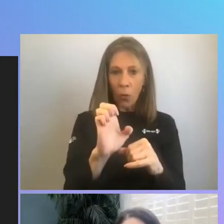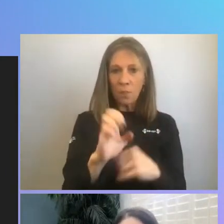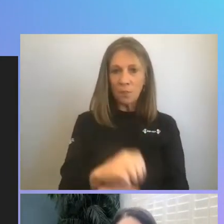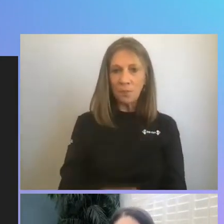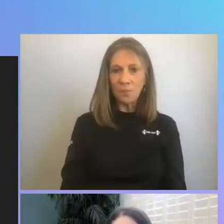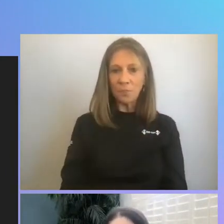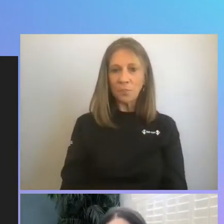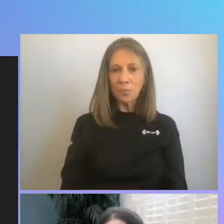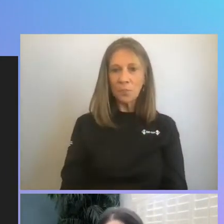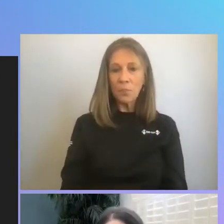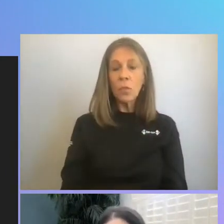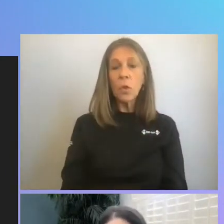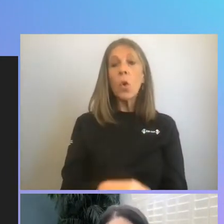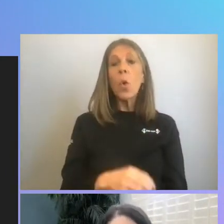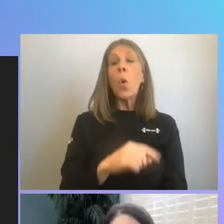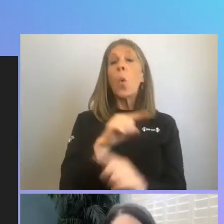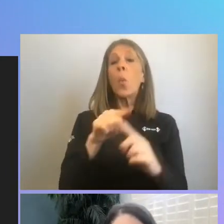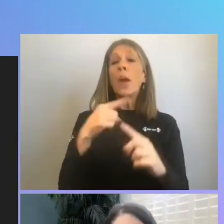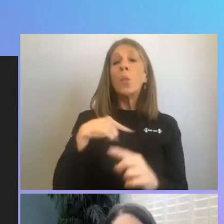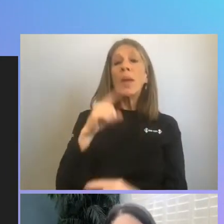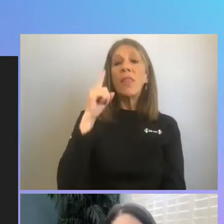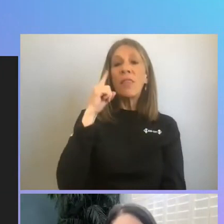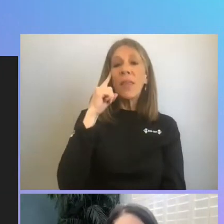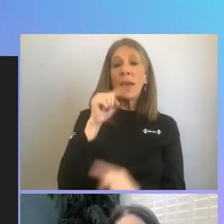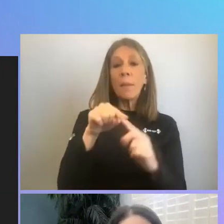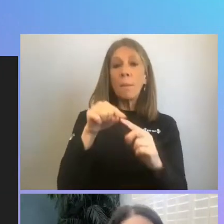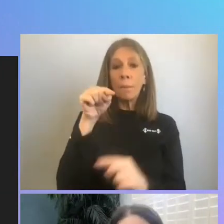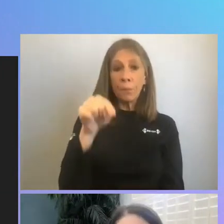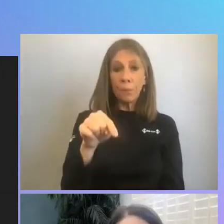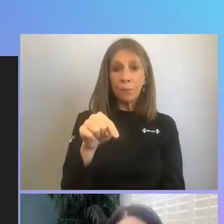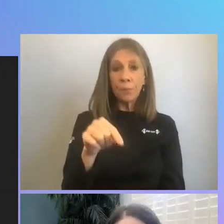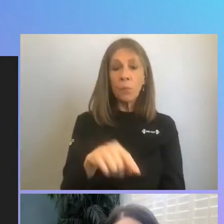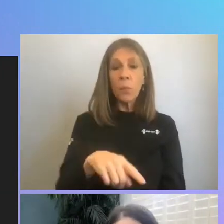so when we think about this, where do you want to catch your